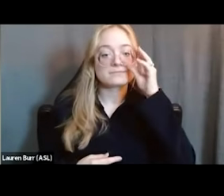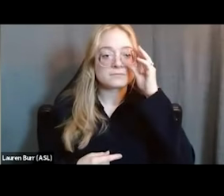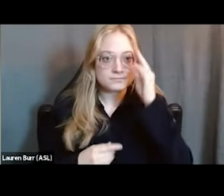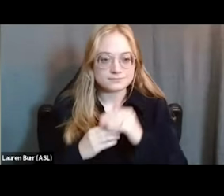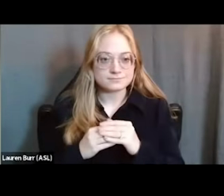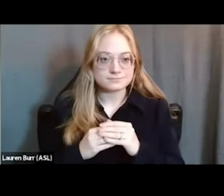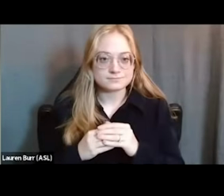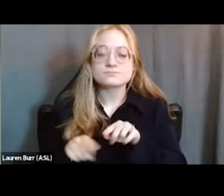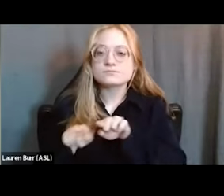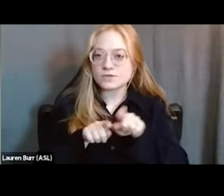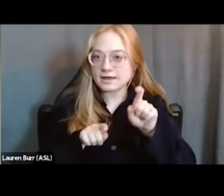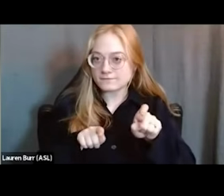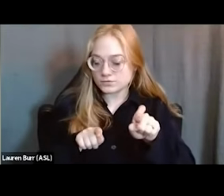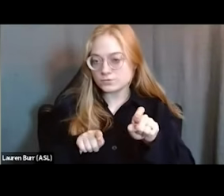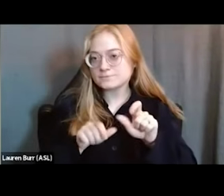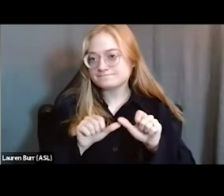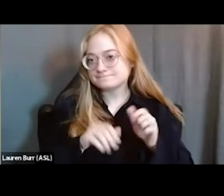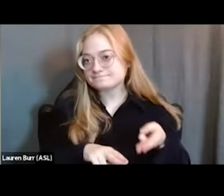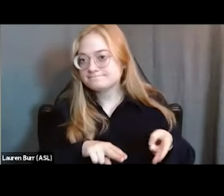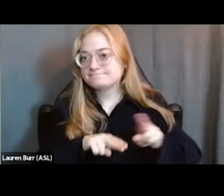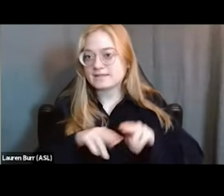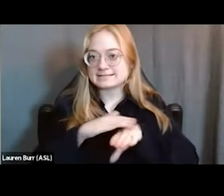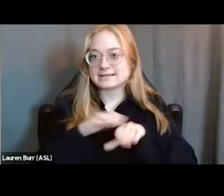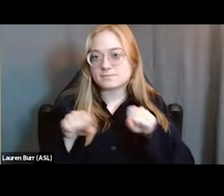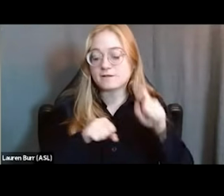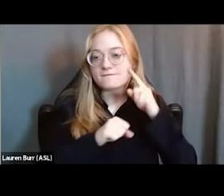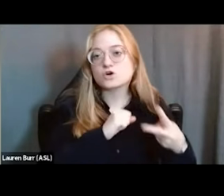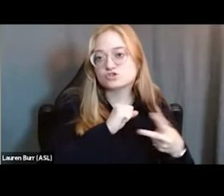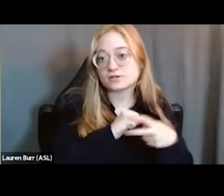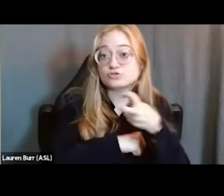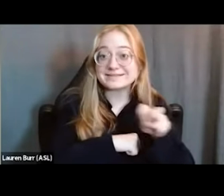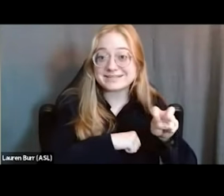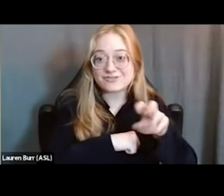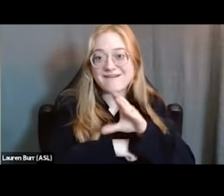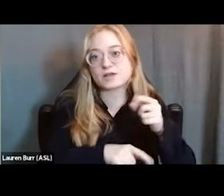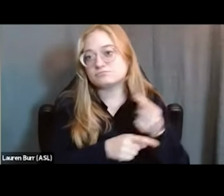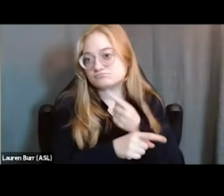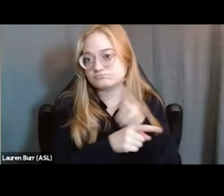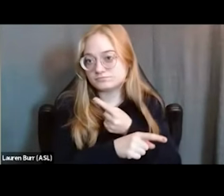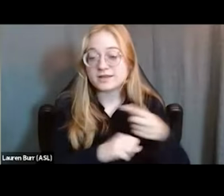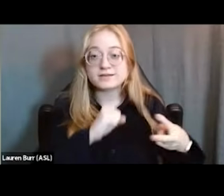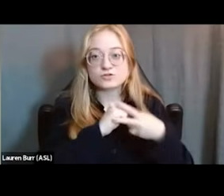of transitional shelter and regular shelter spaces. Again, shelters do not always meet accessibility needs,